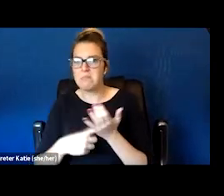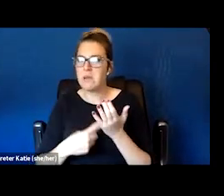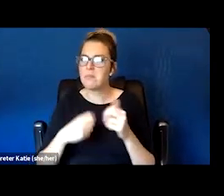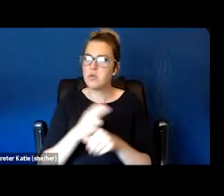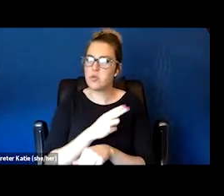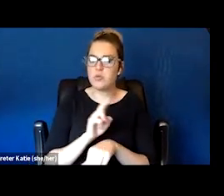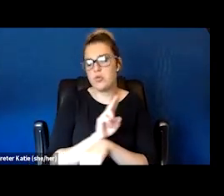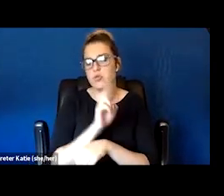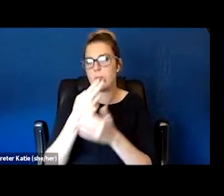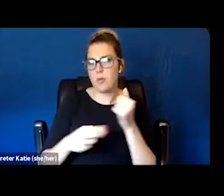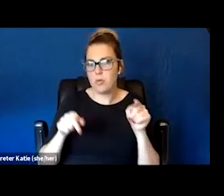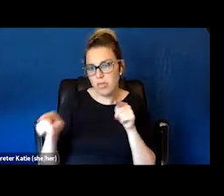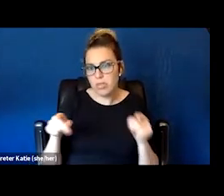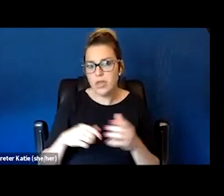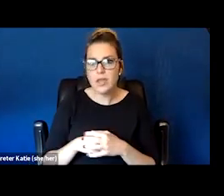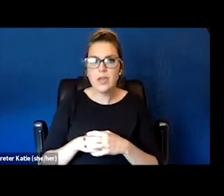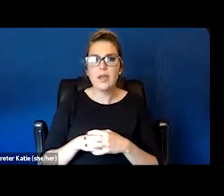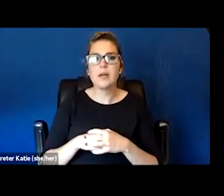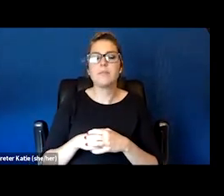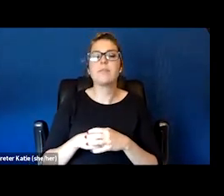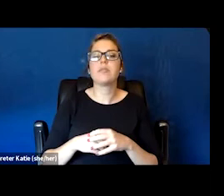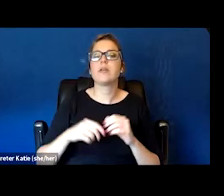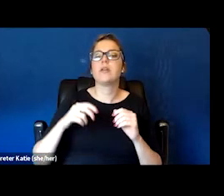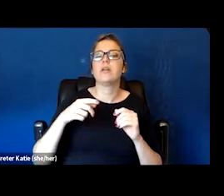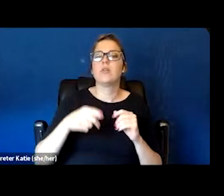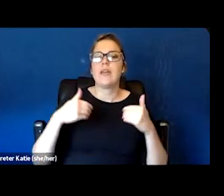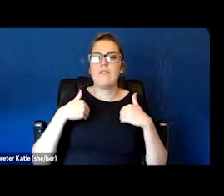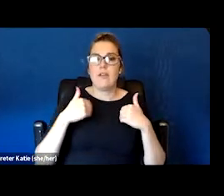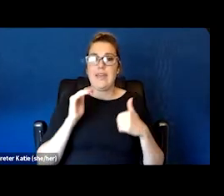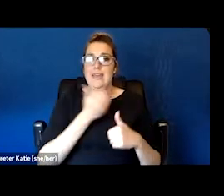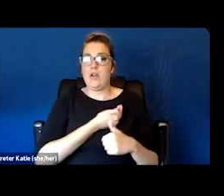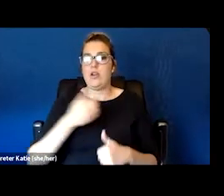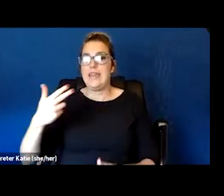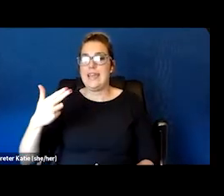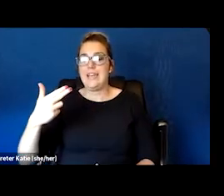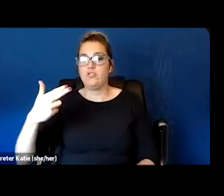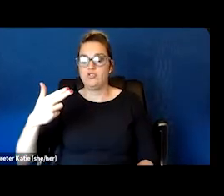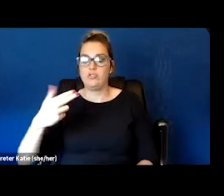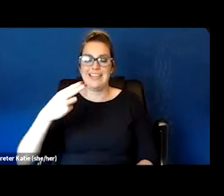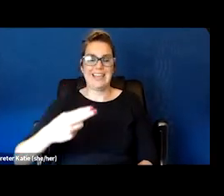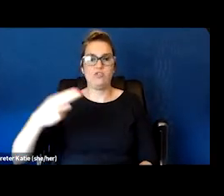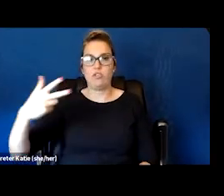and Health Housing and Homeless Services, our outreach team. And that's where we provide behavioral health in the field.